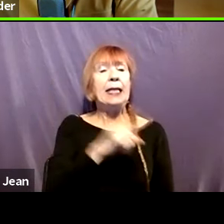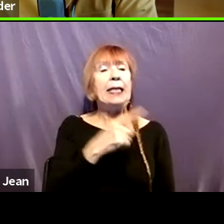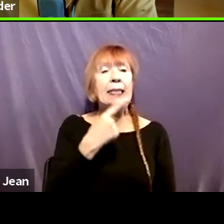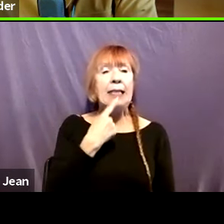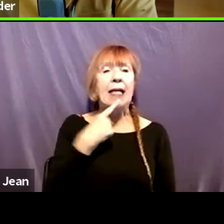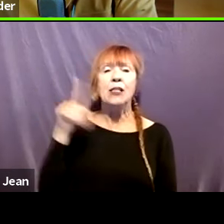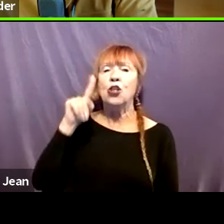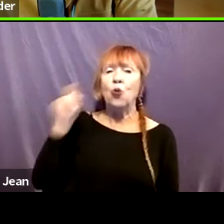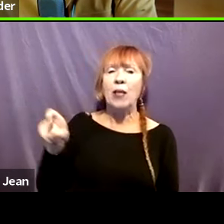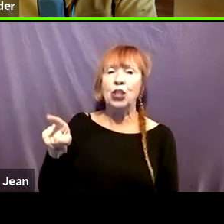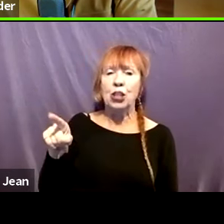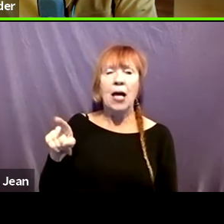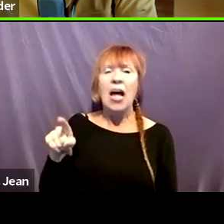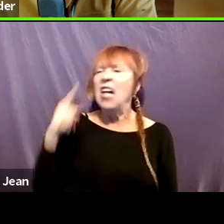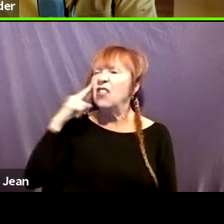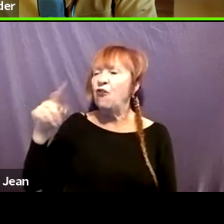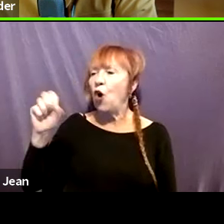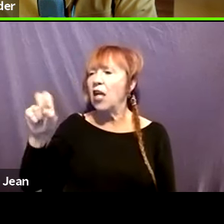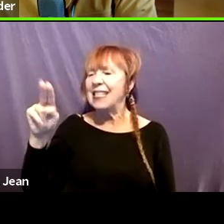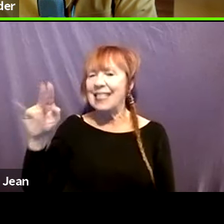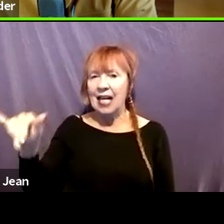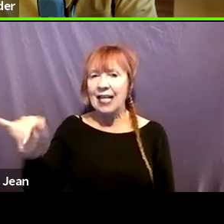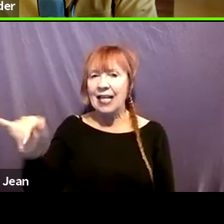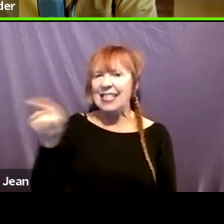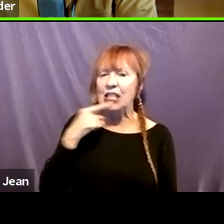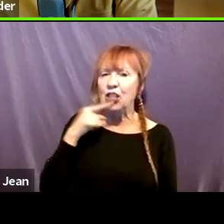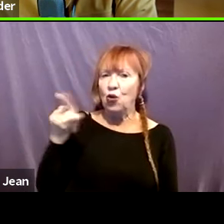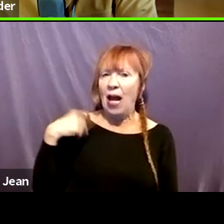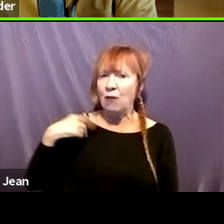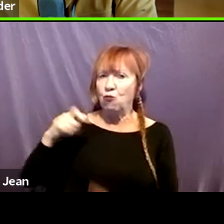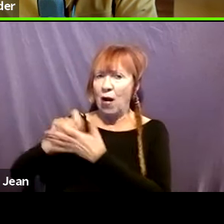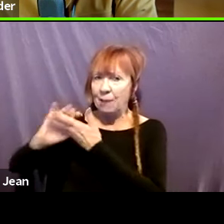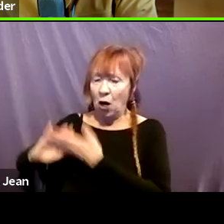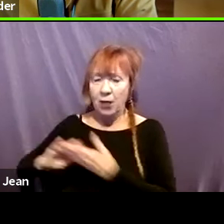'cause you mentioned having had a writing partner. It says, "If you have a writing partner,